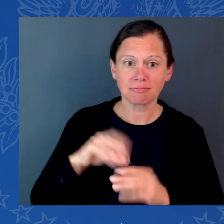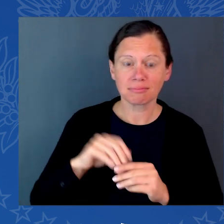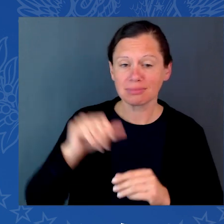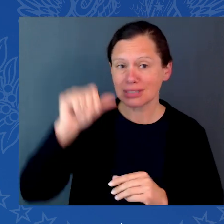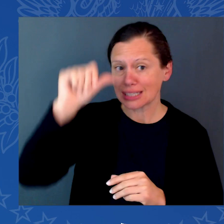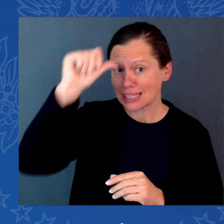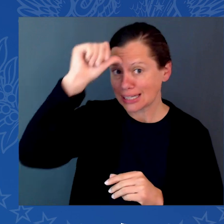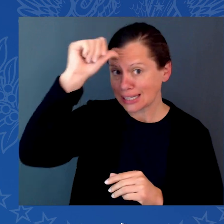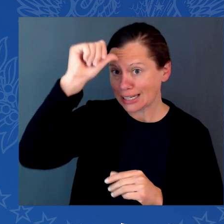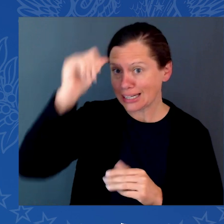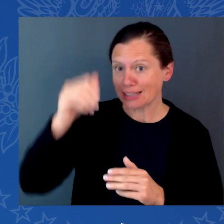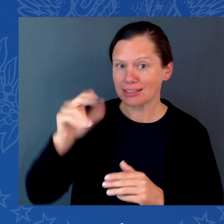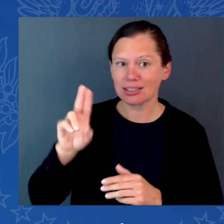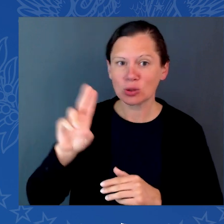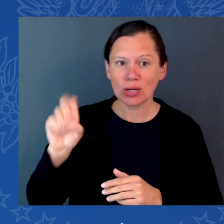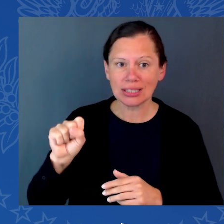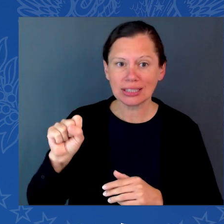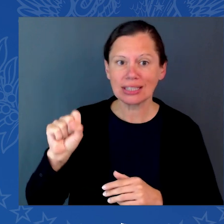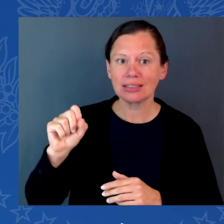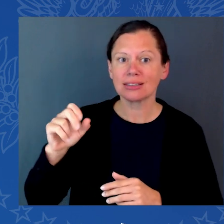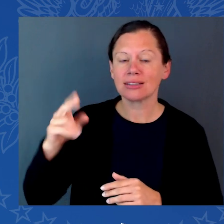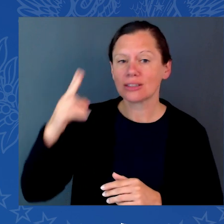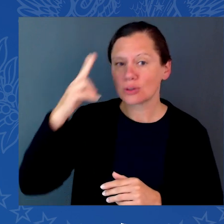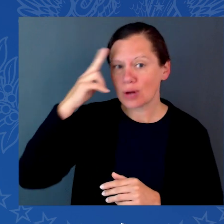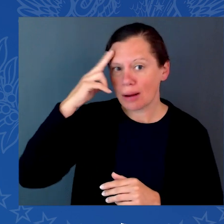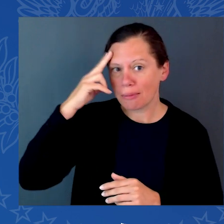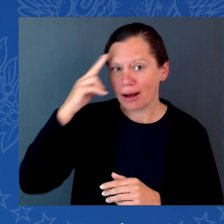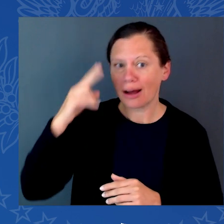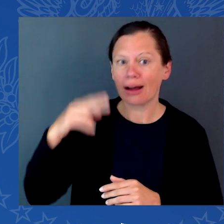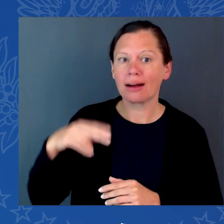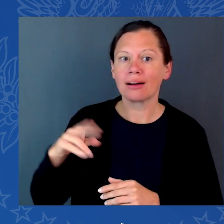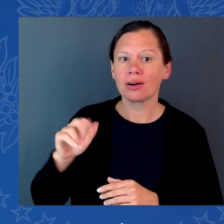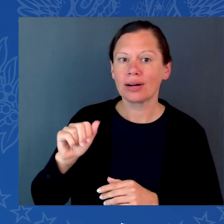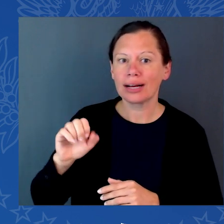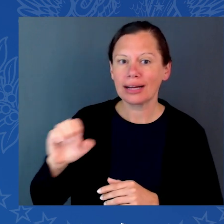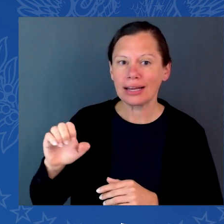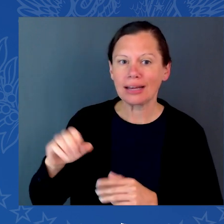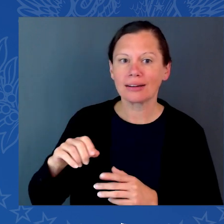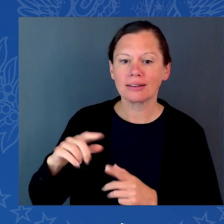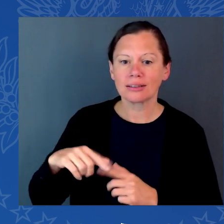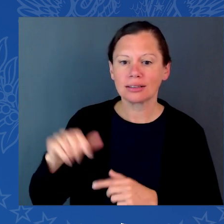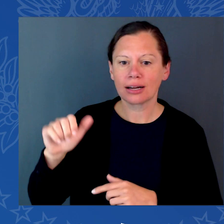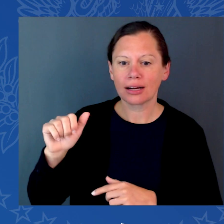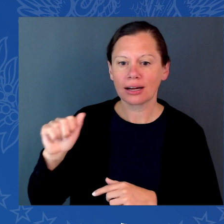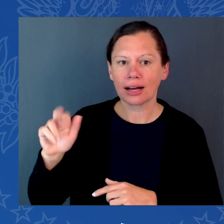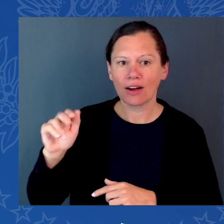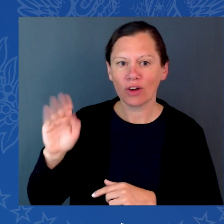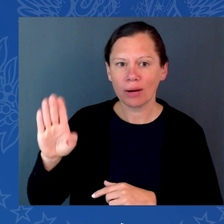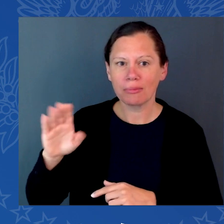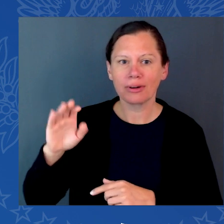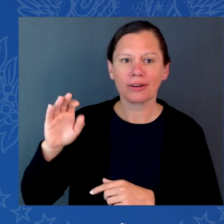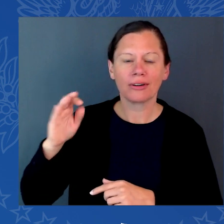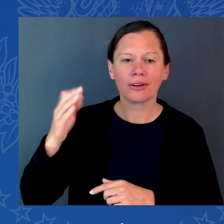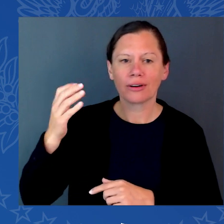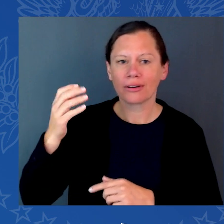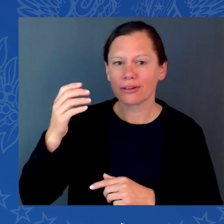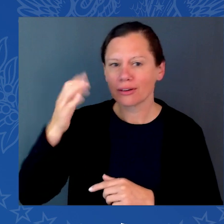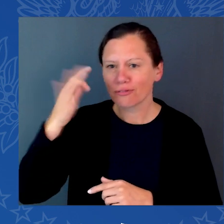The IMEC memo you signed today will accelerate investments to scale high quality infrastructure projects